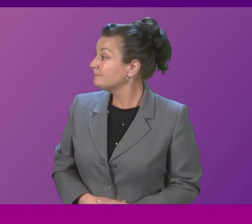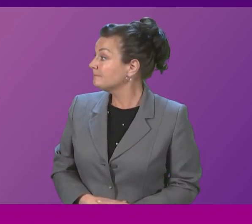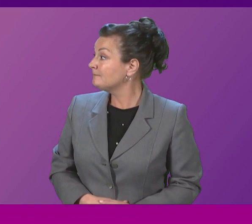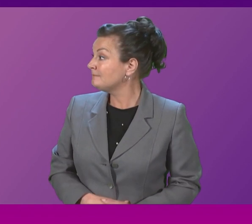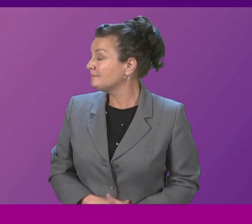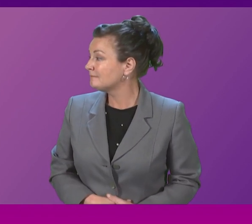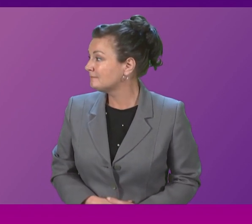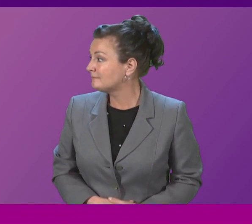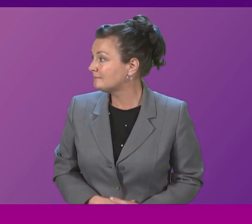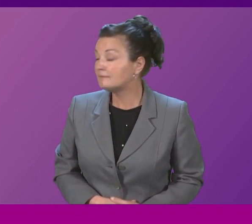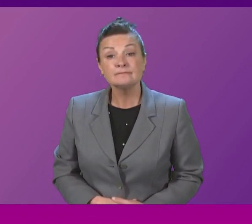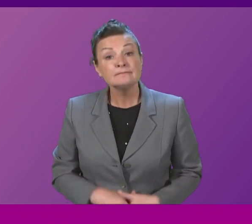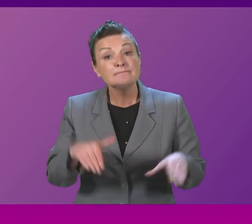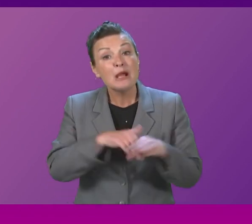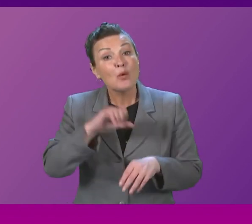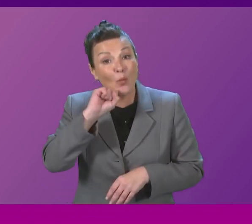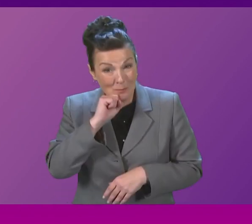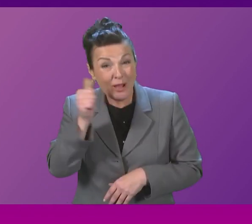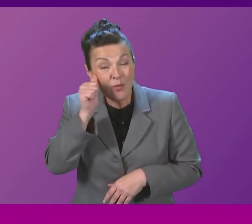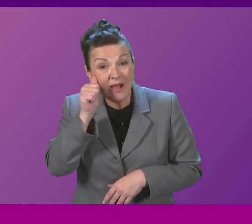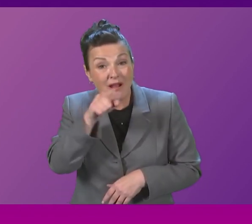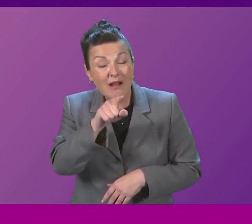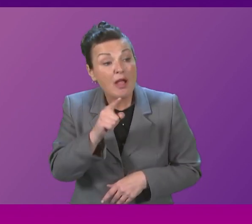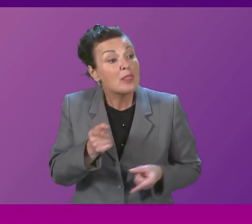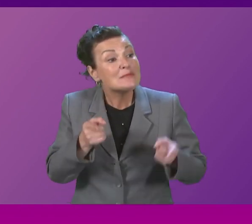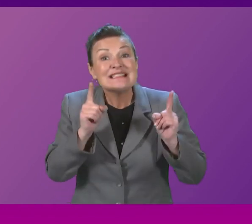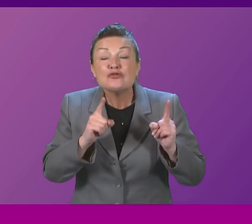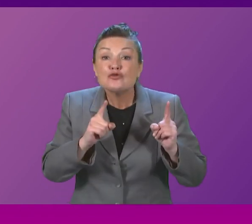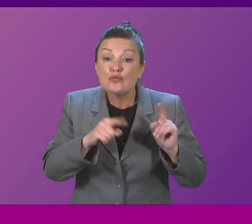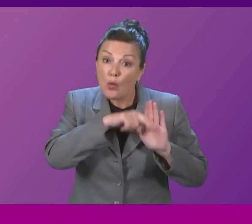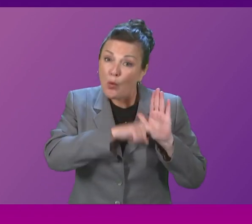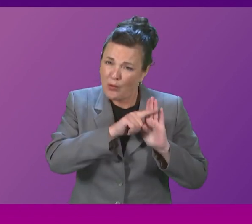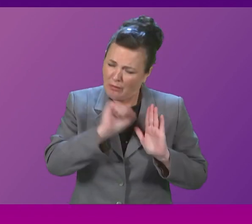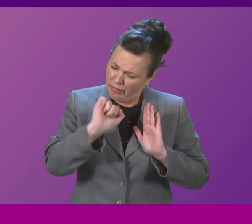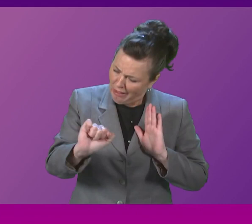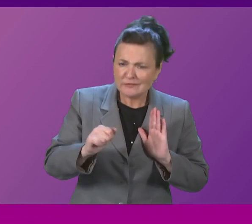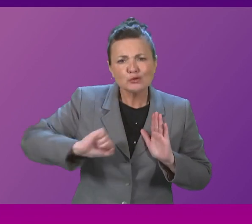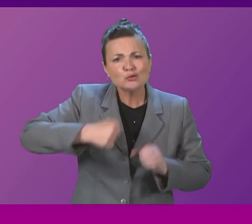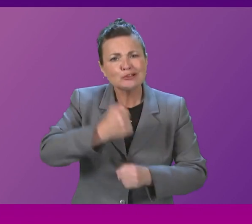Thank you. The member will be aware that the ministerial code is a matter for the Scottish Government,